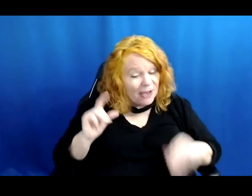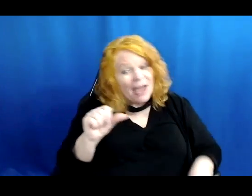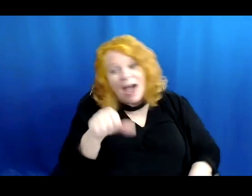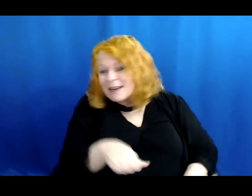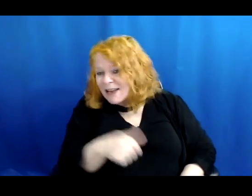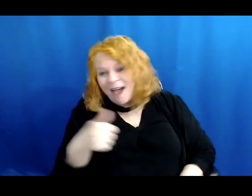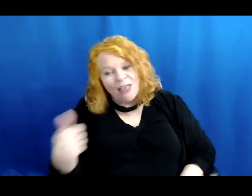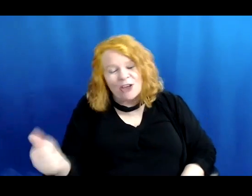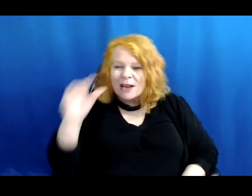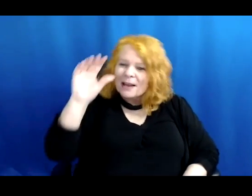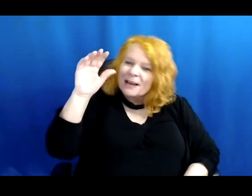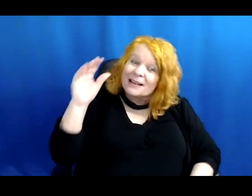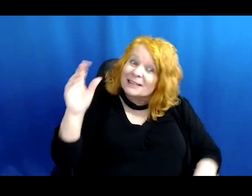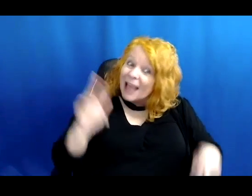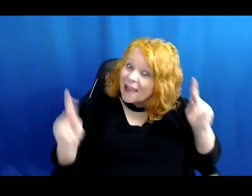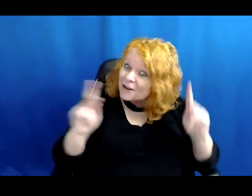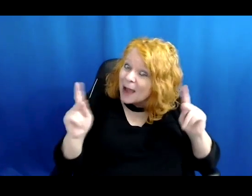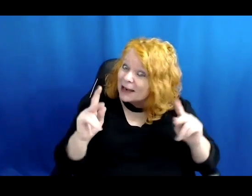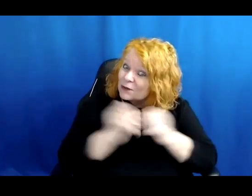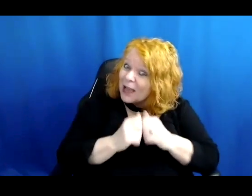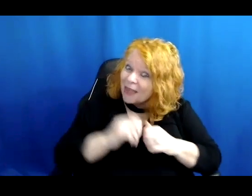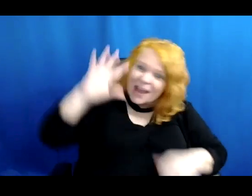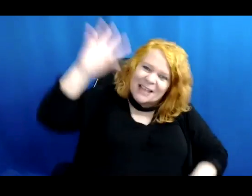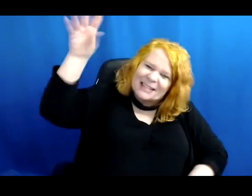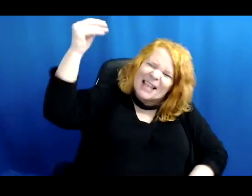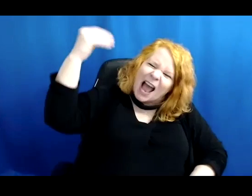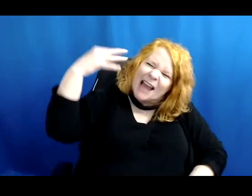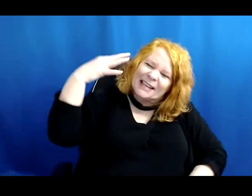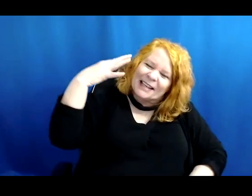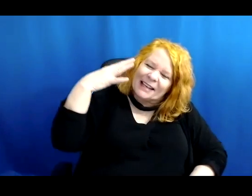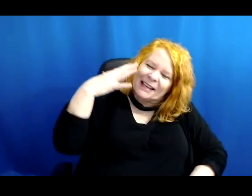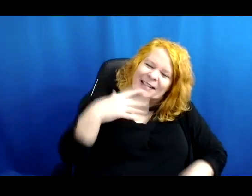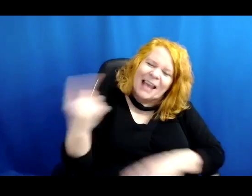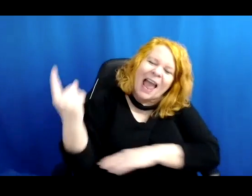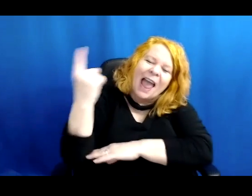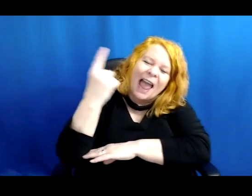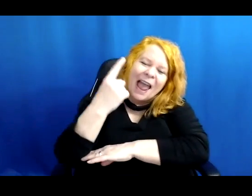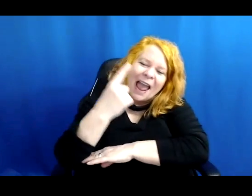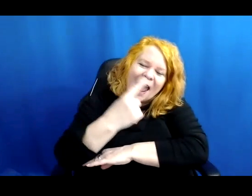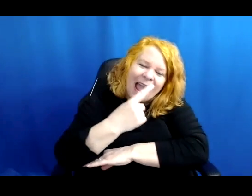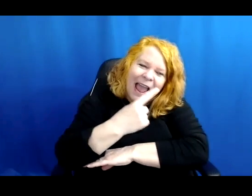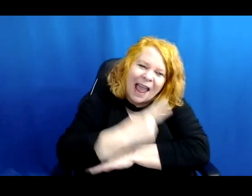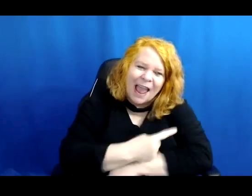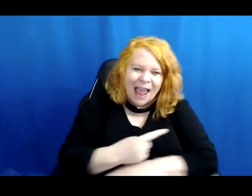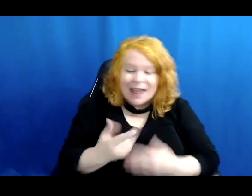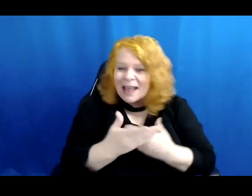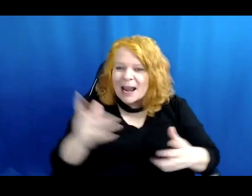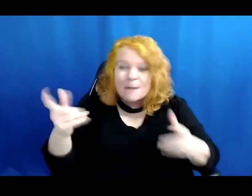Everybody all together. We will see you Marvin on another sunny day.